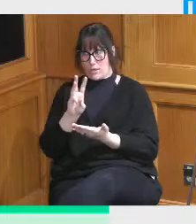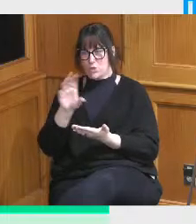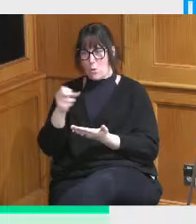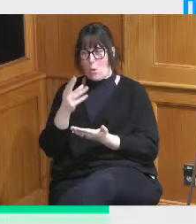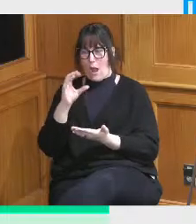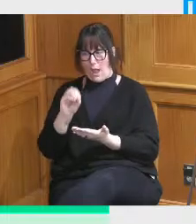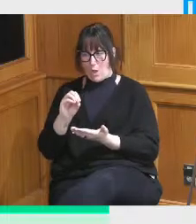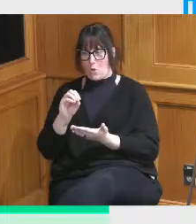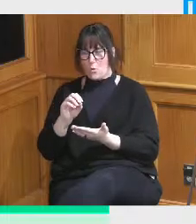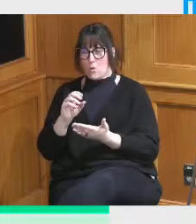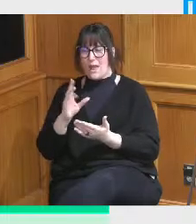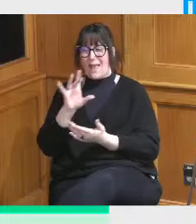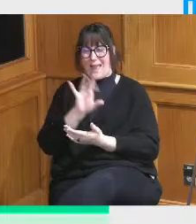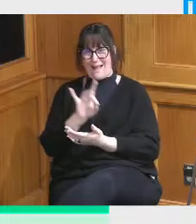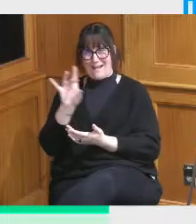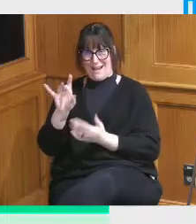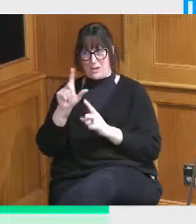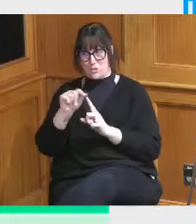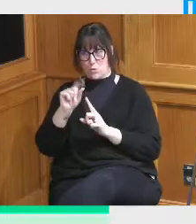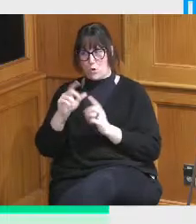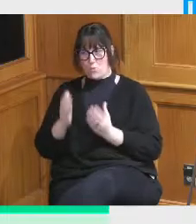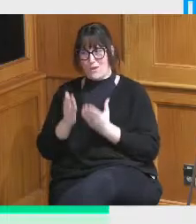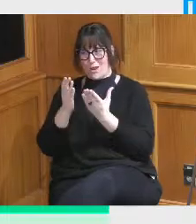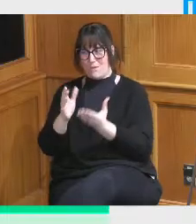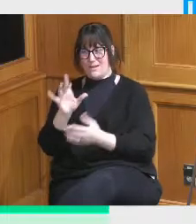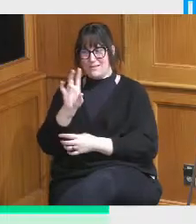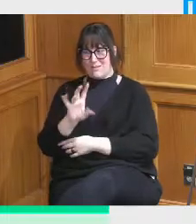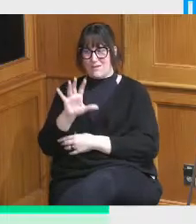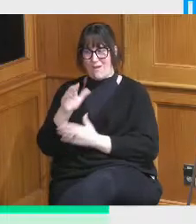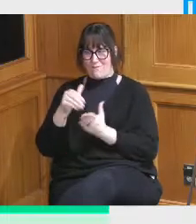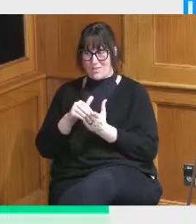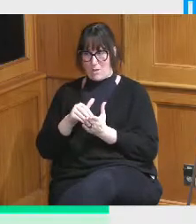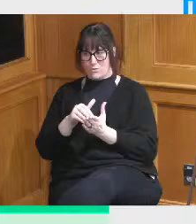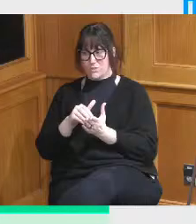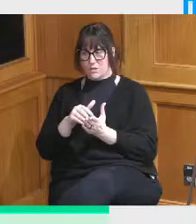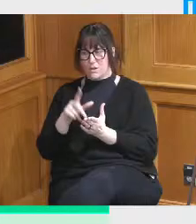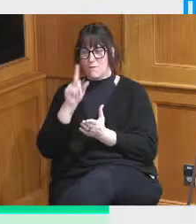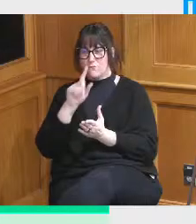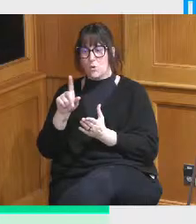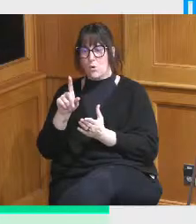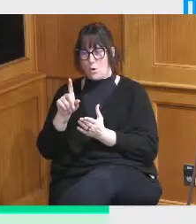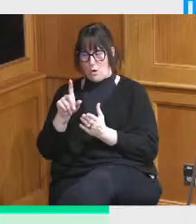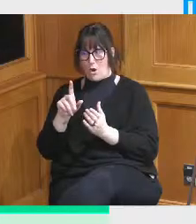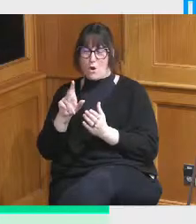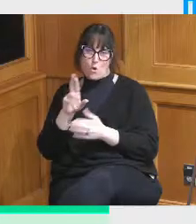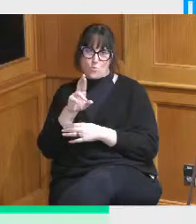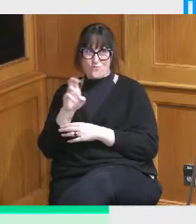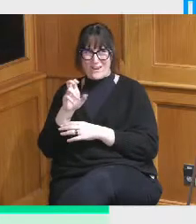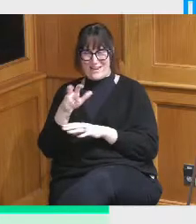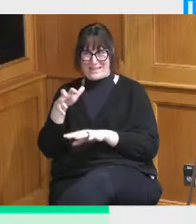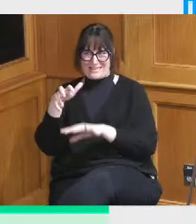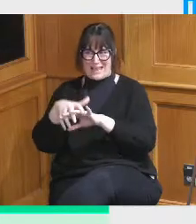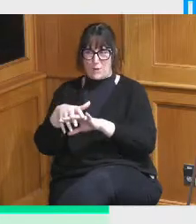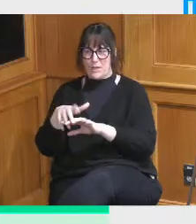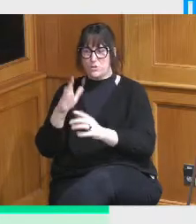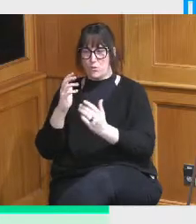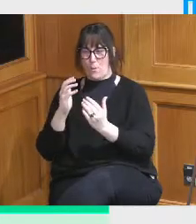receive $75,000 for Refugee resettlement services to meet the necessity of initial housing and we're